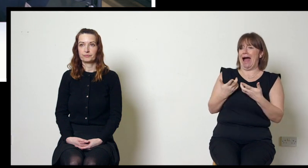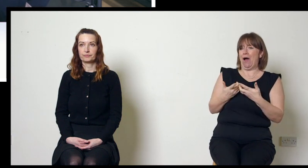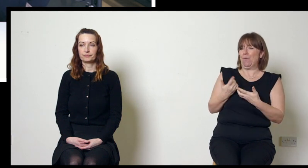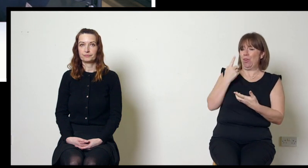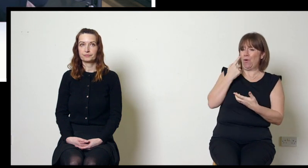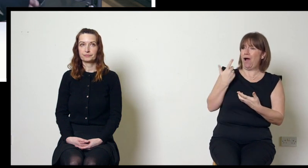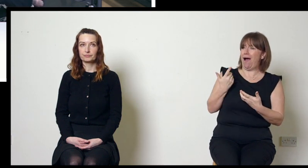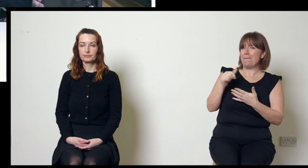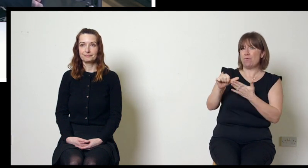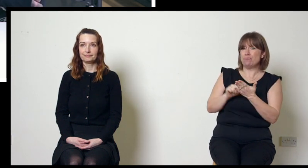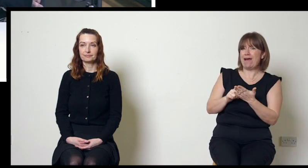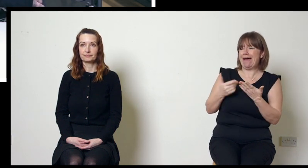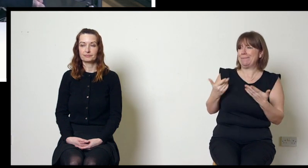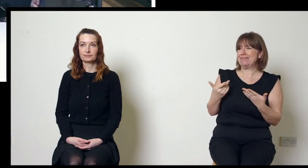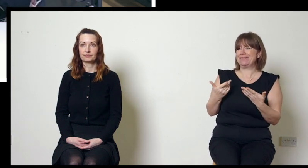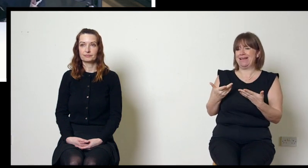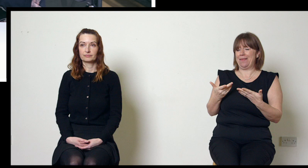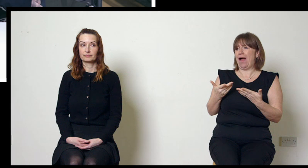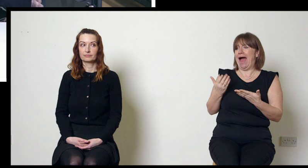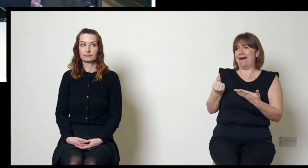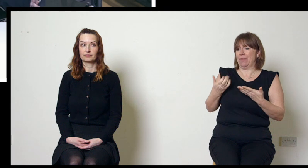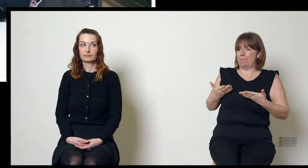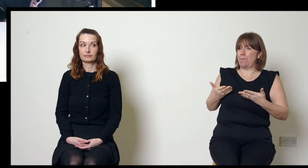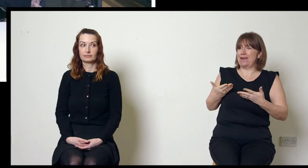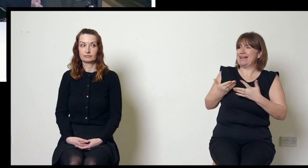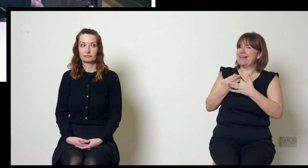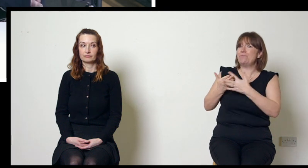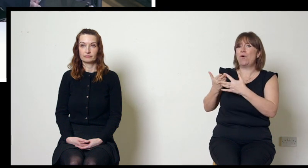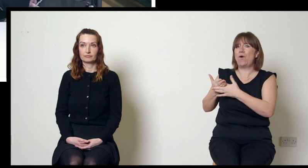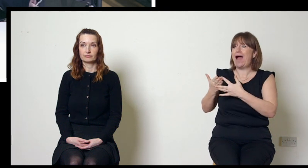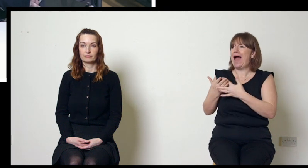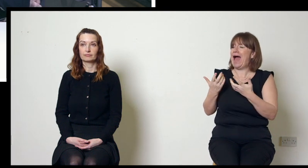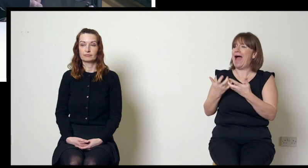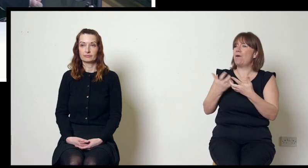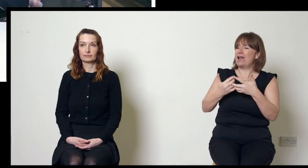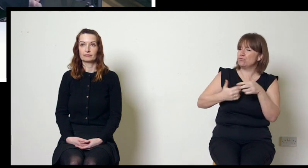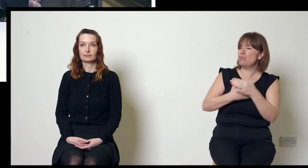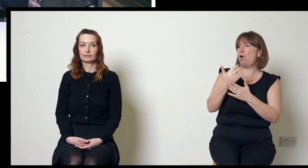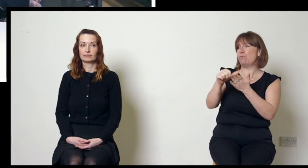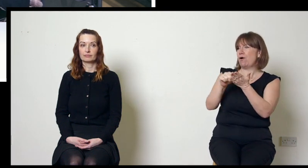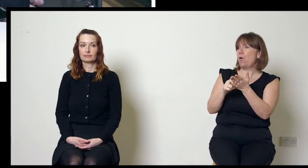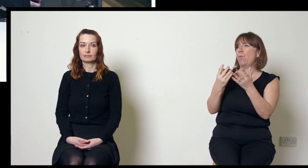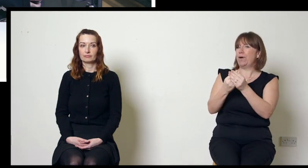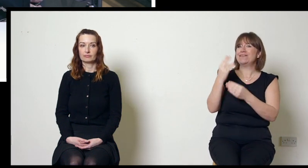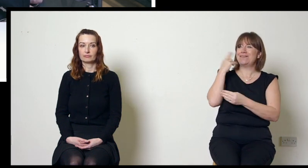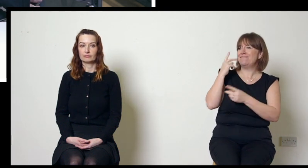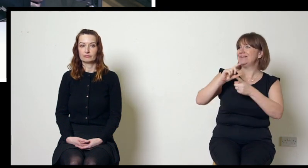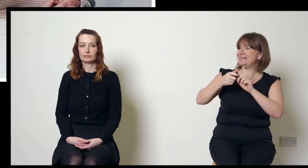and think about what currently exists and how can we make accessible, but how can we grow programmes actually with the deaf, disabled, neurodivergent community?